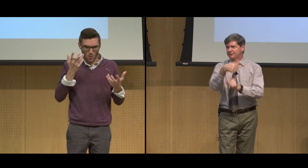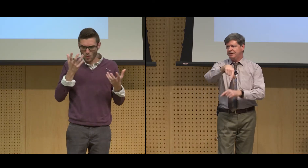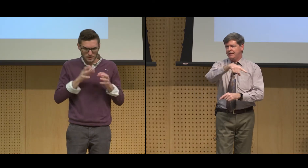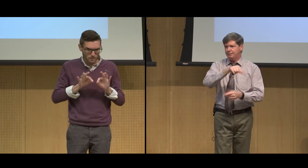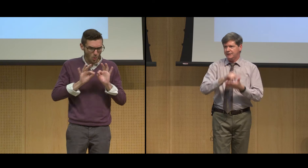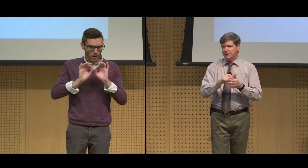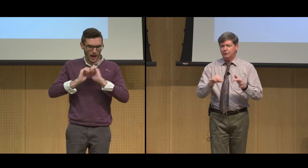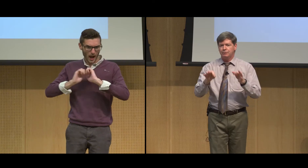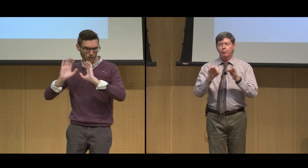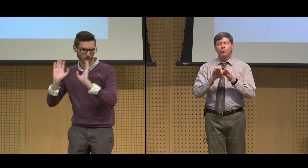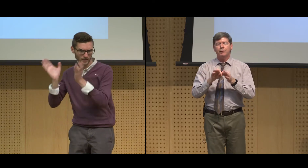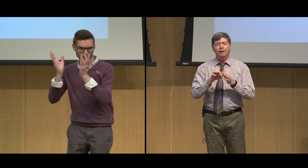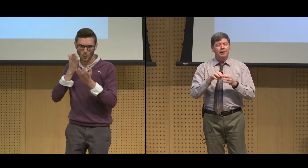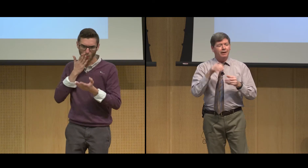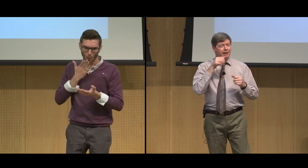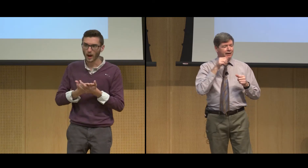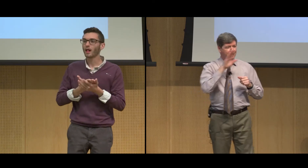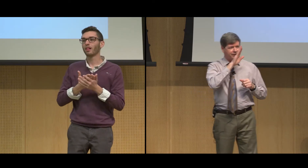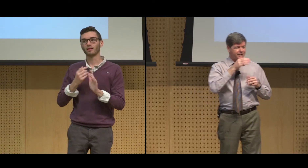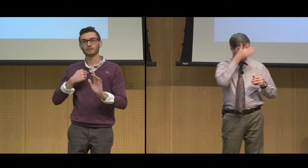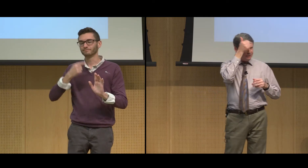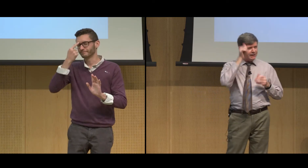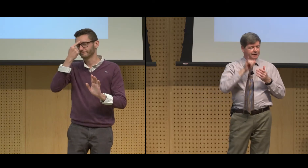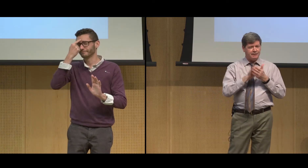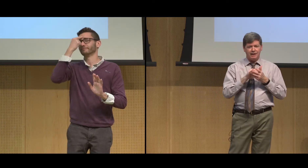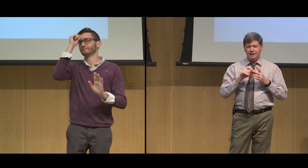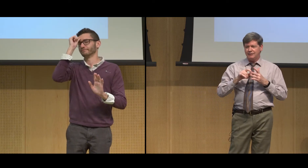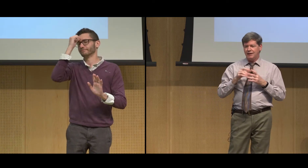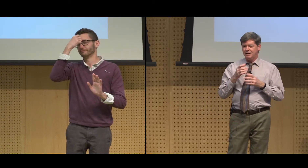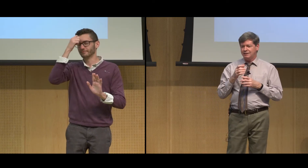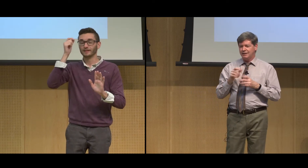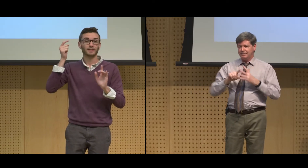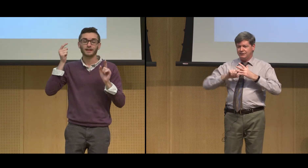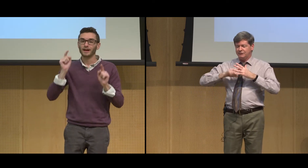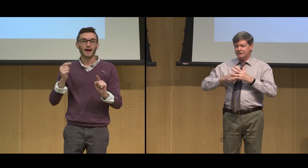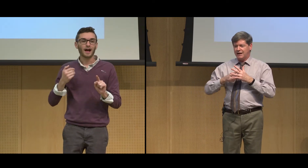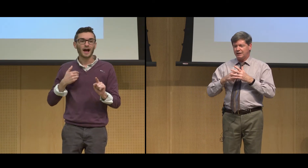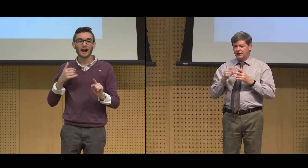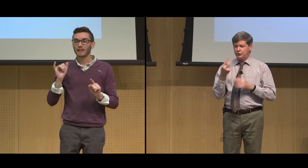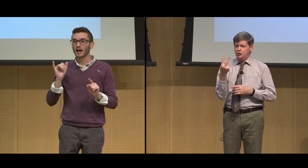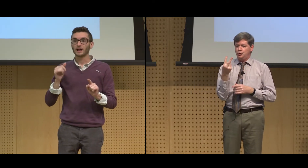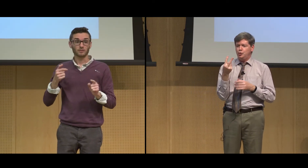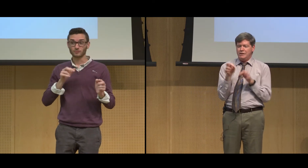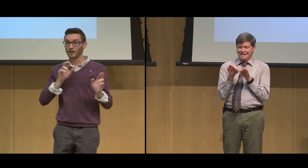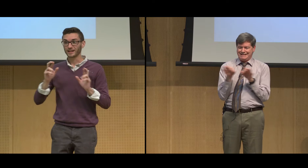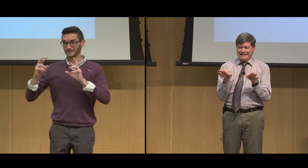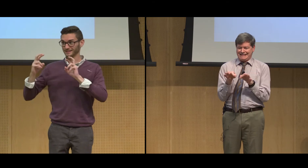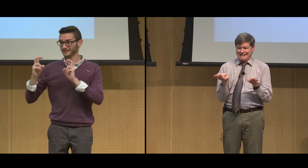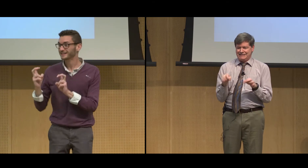that that was important, and I'll never forget that I--I--I got, like, two sentences